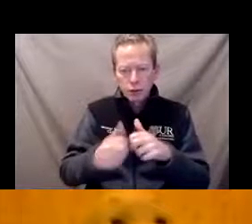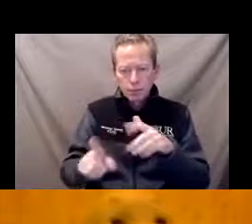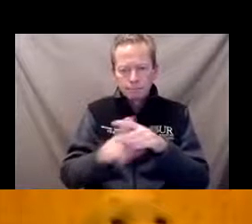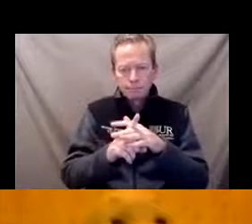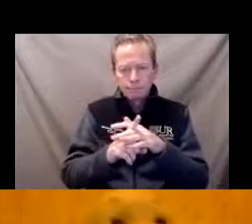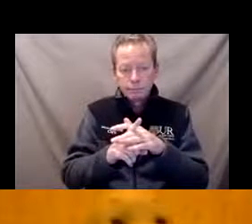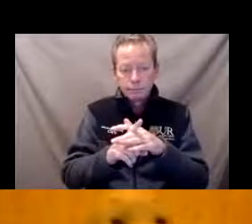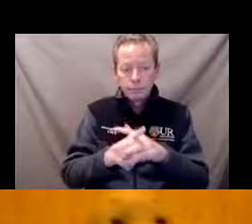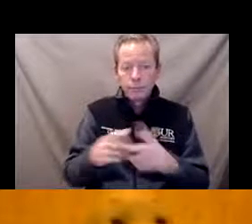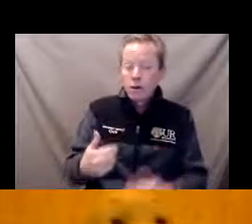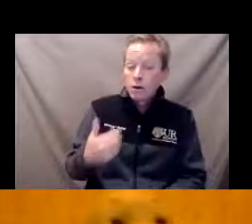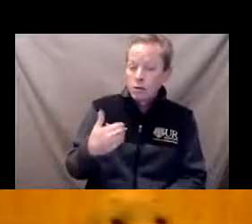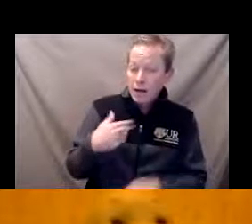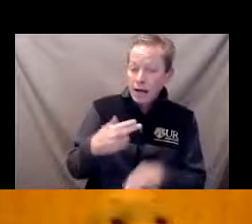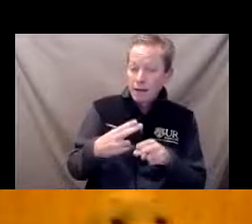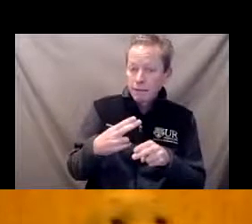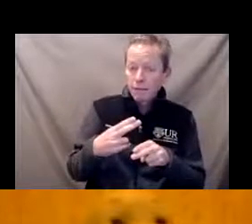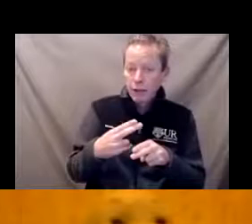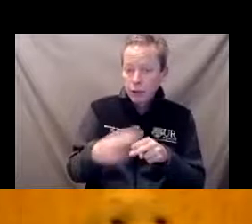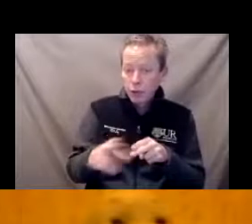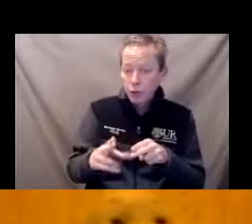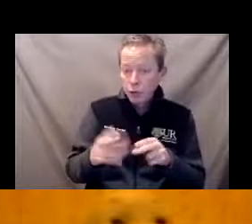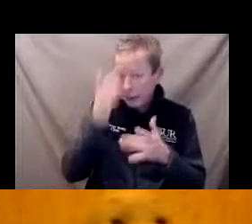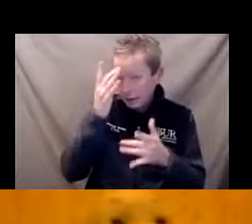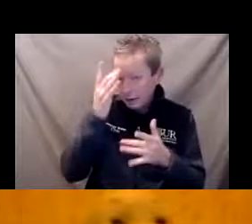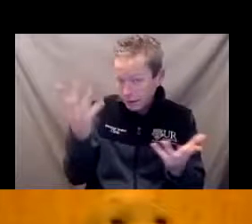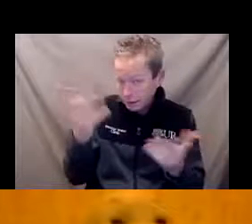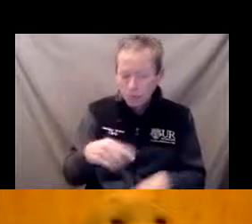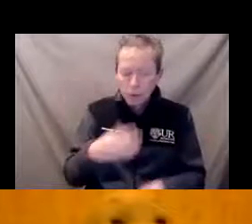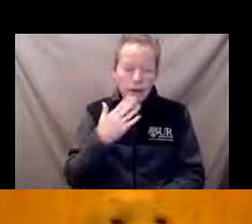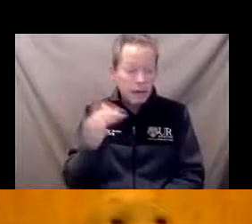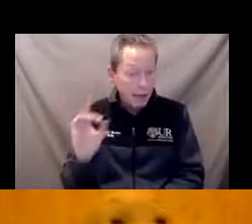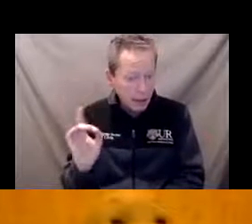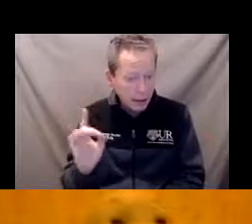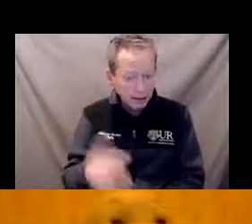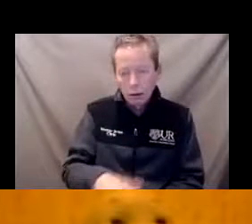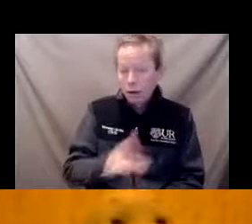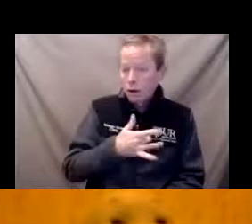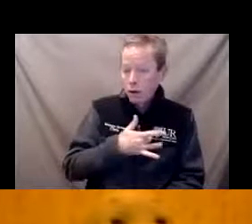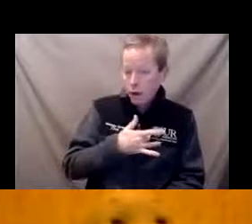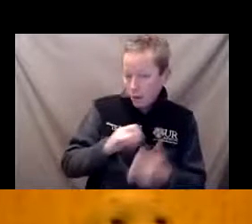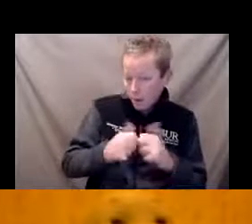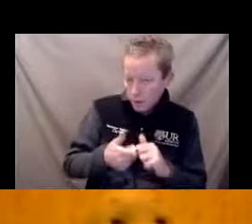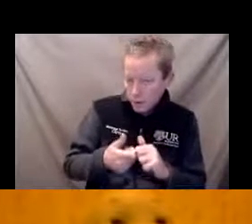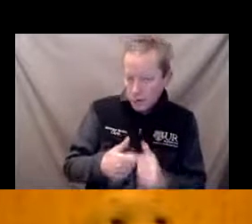an acute illness? Are they diabetic? Are there some cardiac abnormalities? Sleep apnea is a